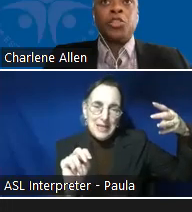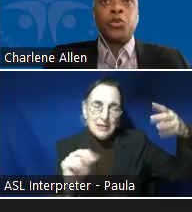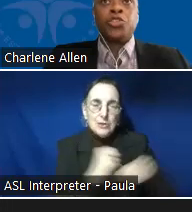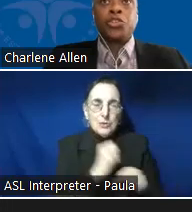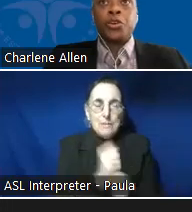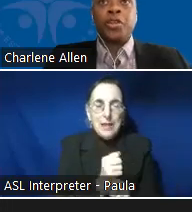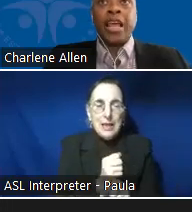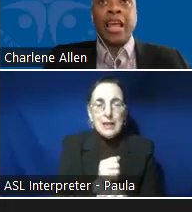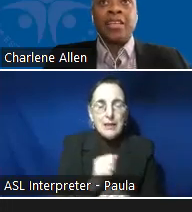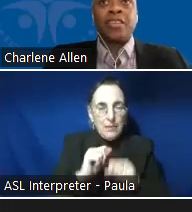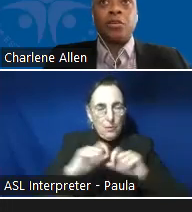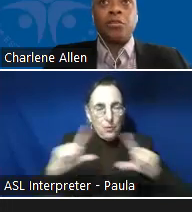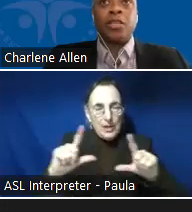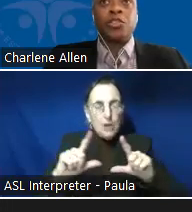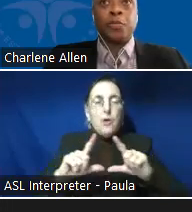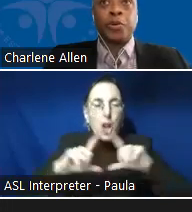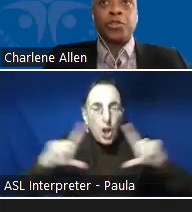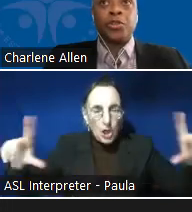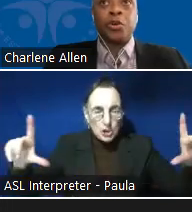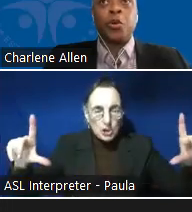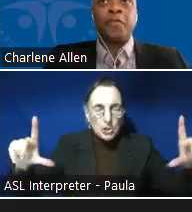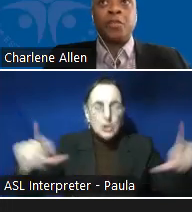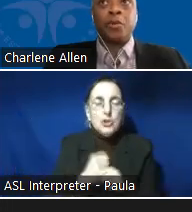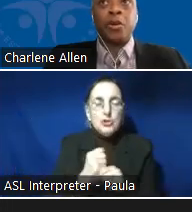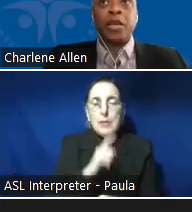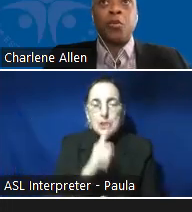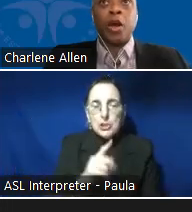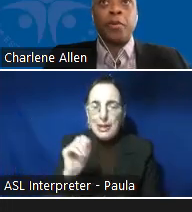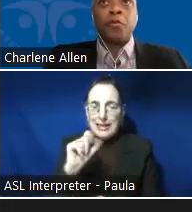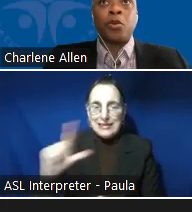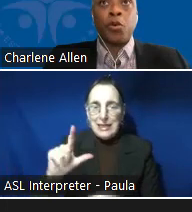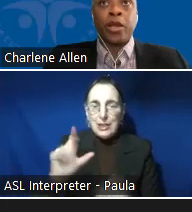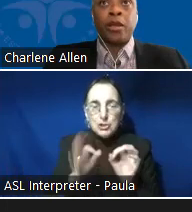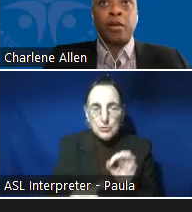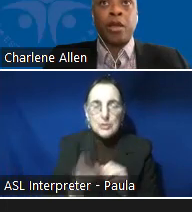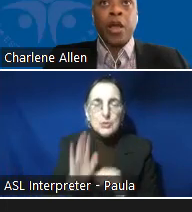To ensure that ASL interpreters will be visible in our webinar recording,